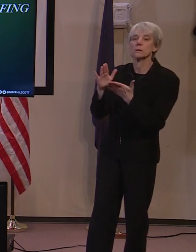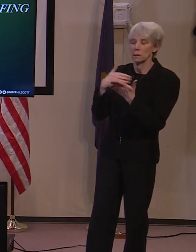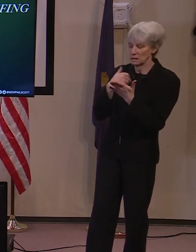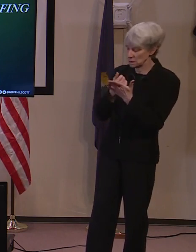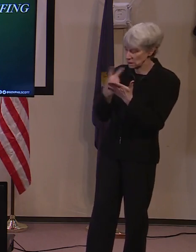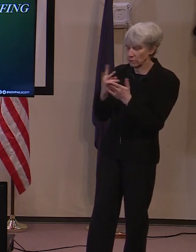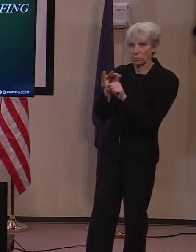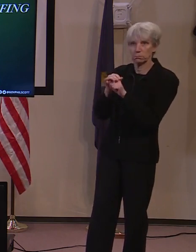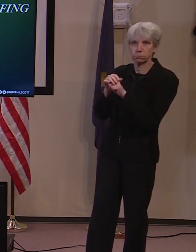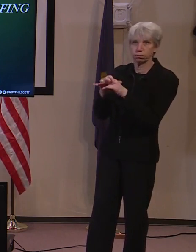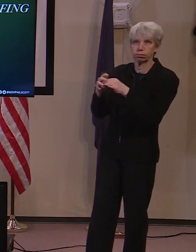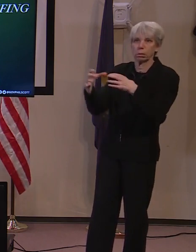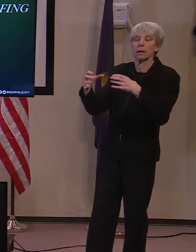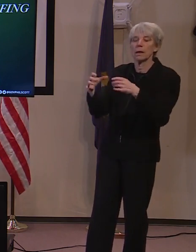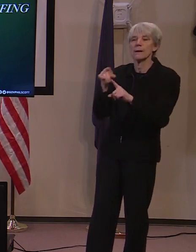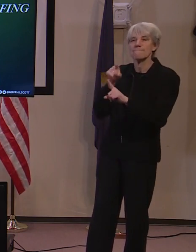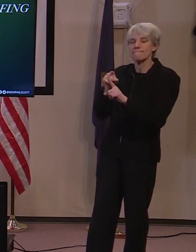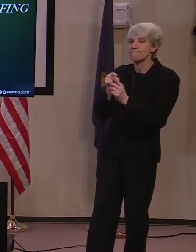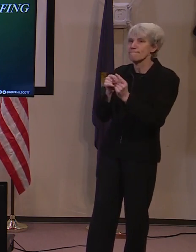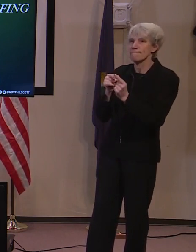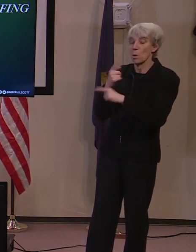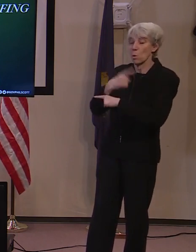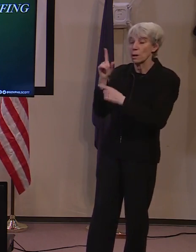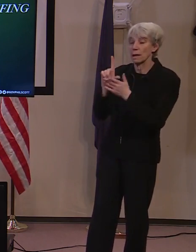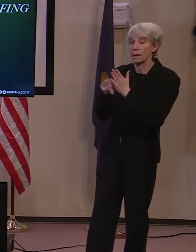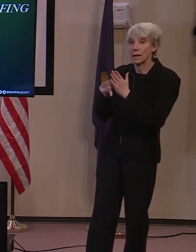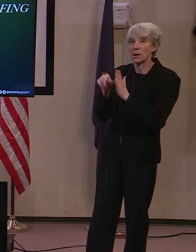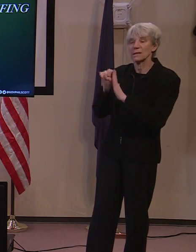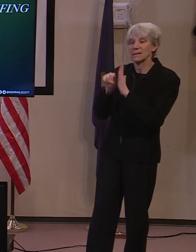the state set up four additional testing clinics in the town of